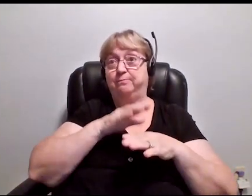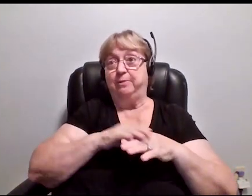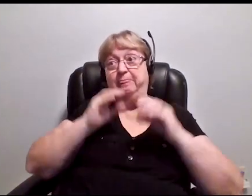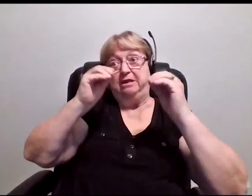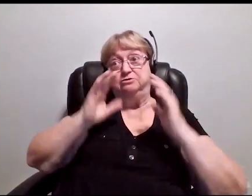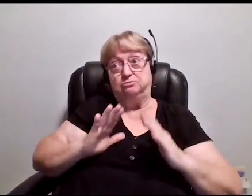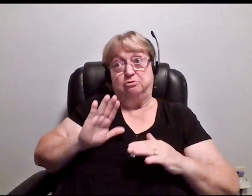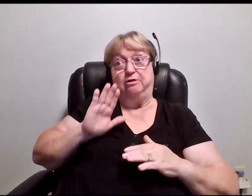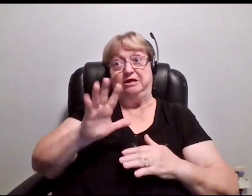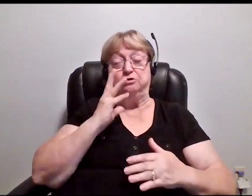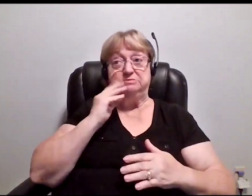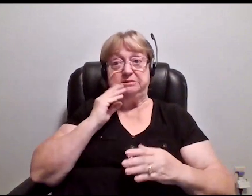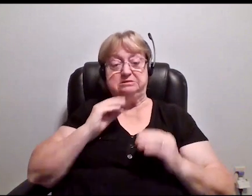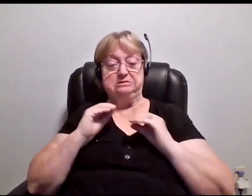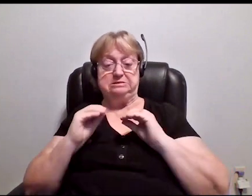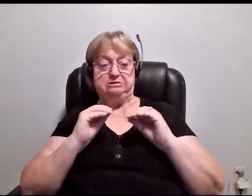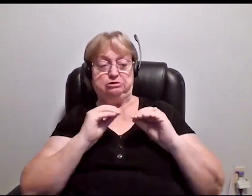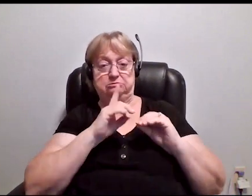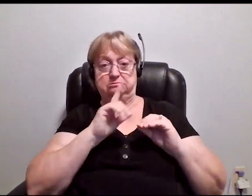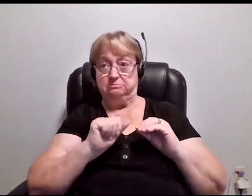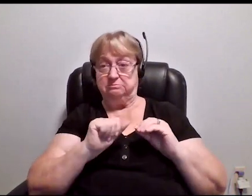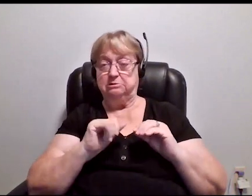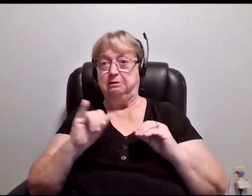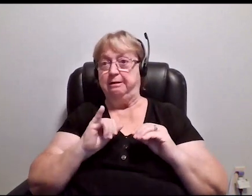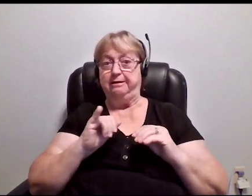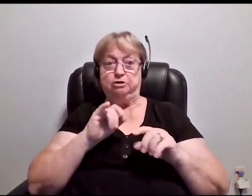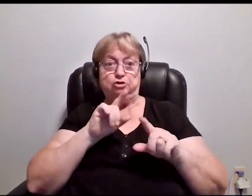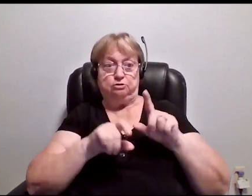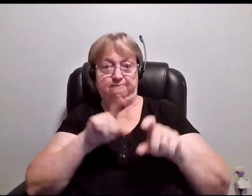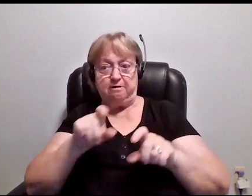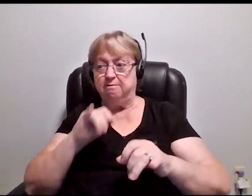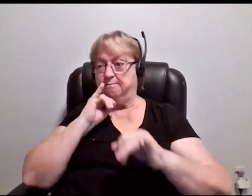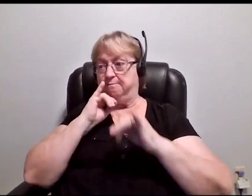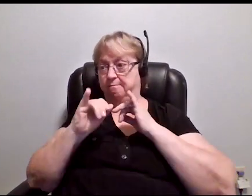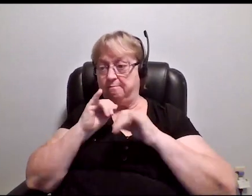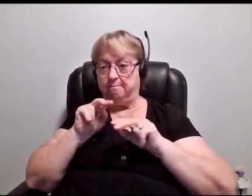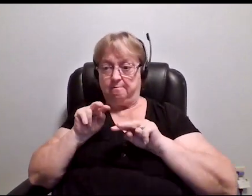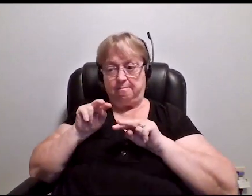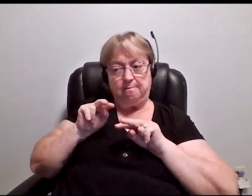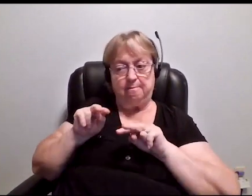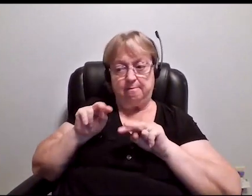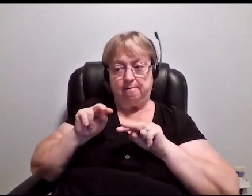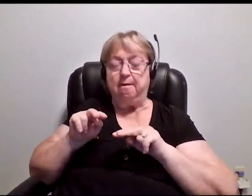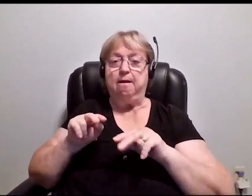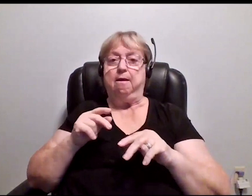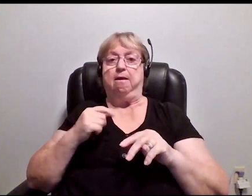teaching disabled learners, things like surveying, interviewing, and observing STEM instructors. We found that many of the barriers to using